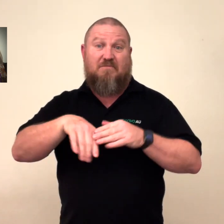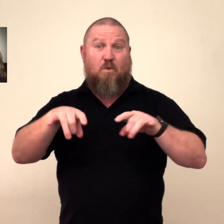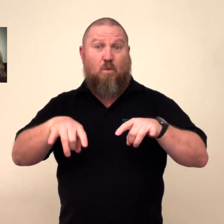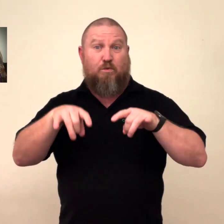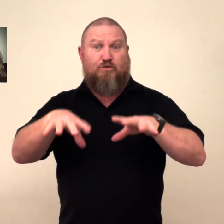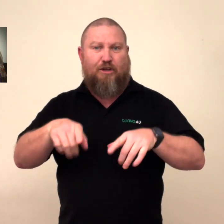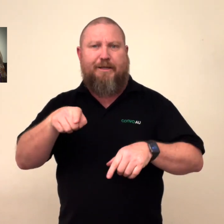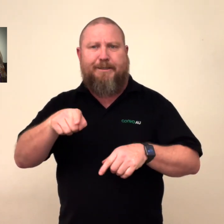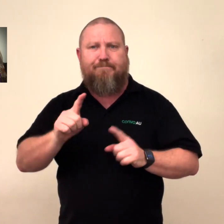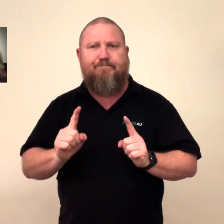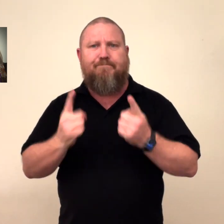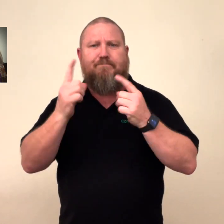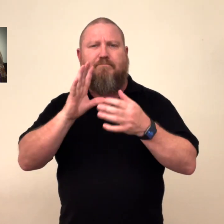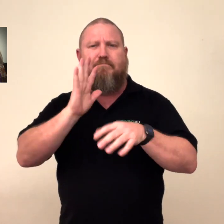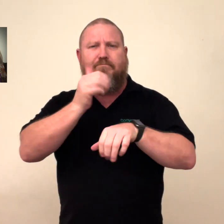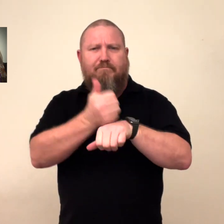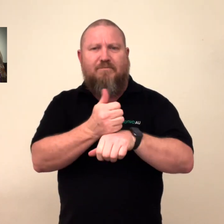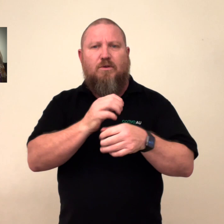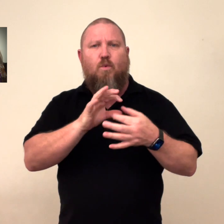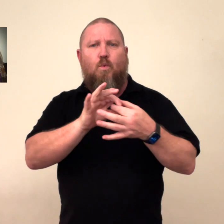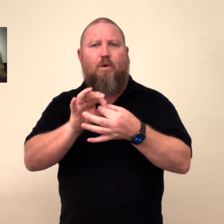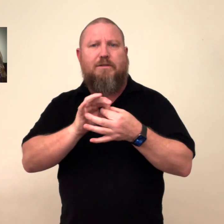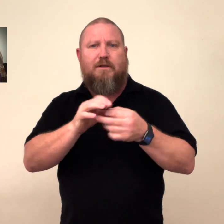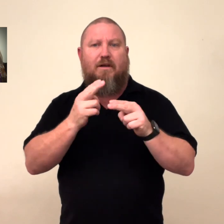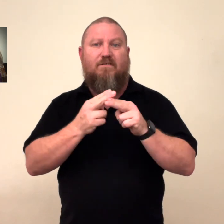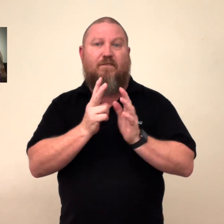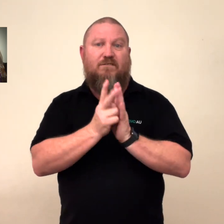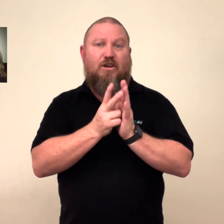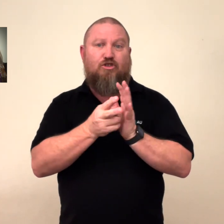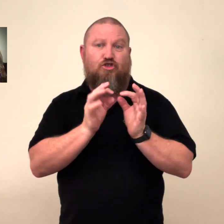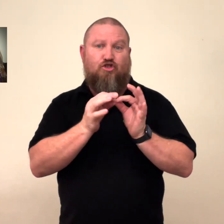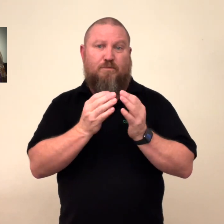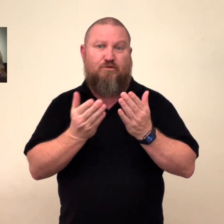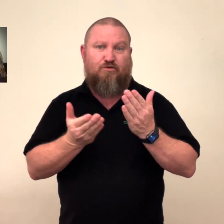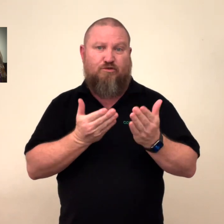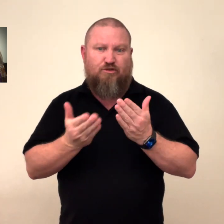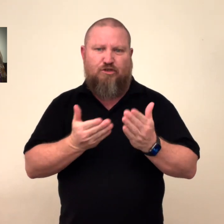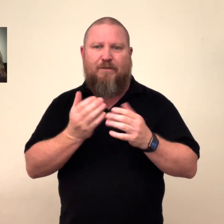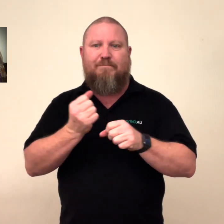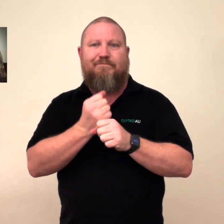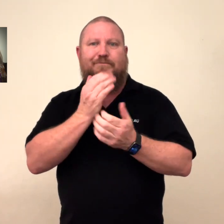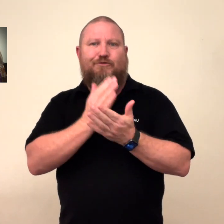She was the Coordinator for Australia's first Video Relay Service, enabling